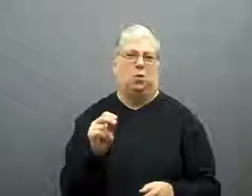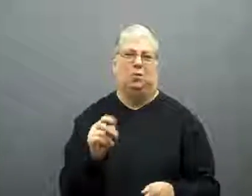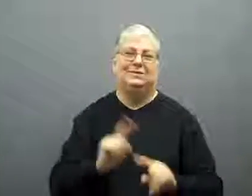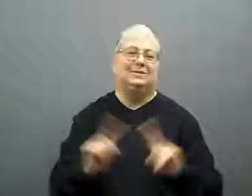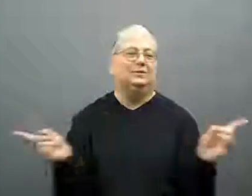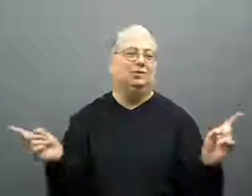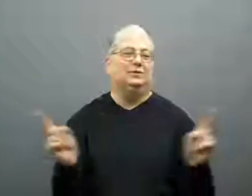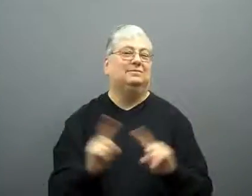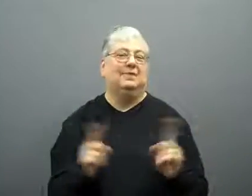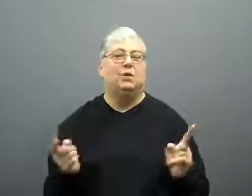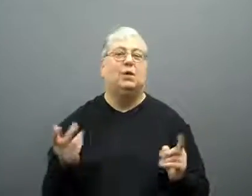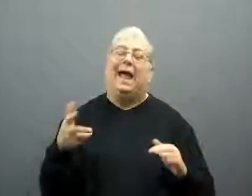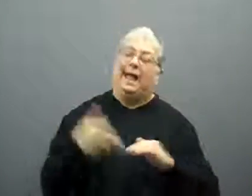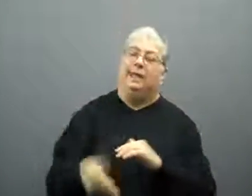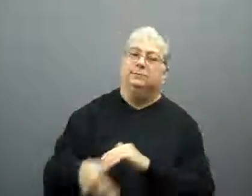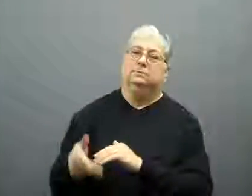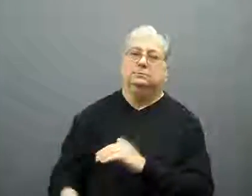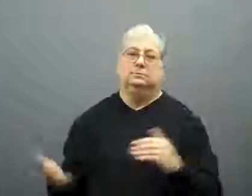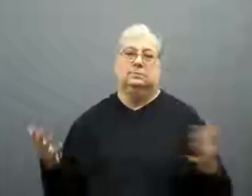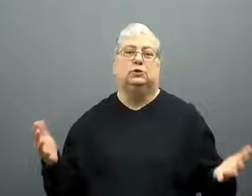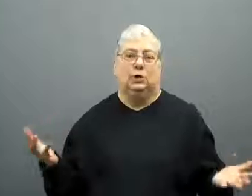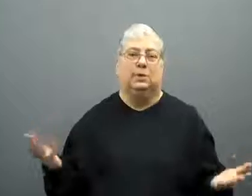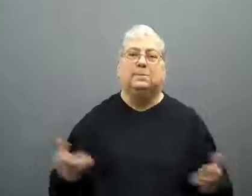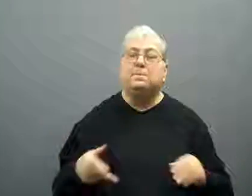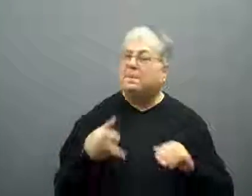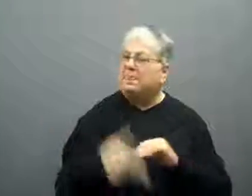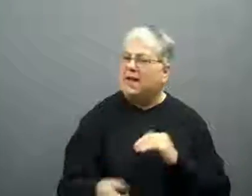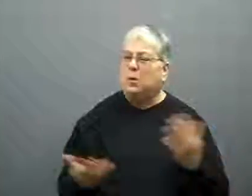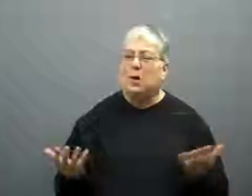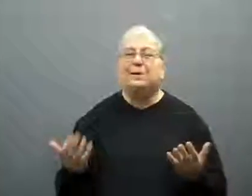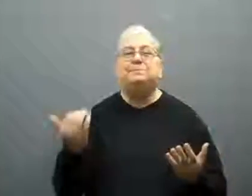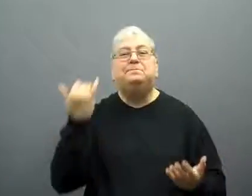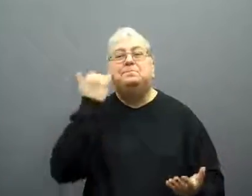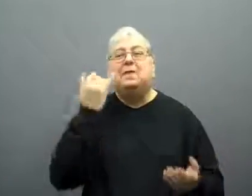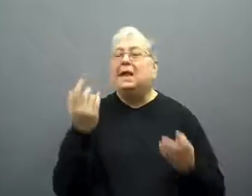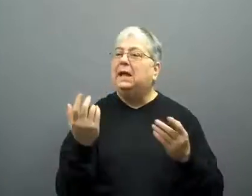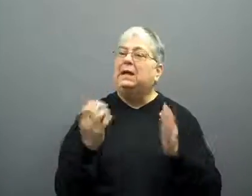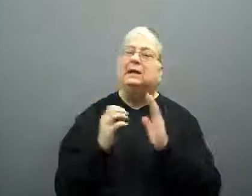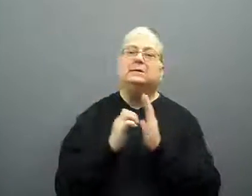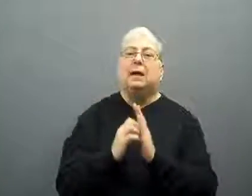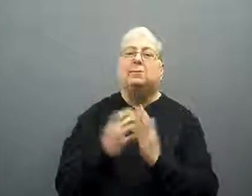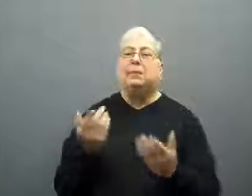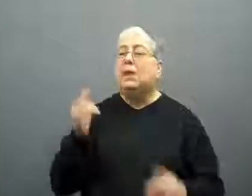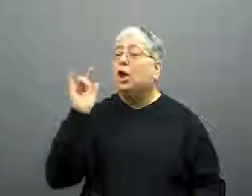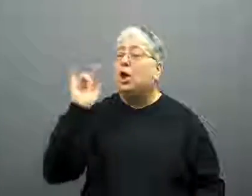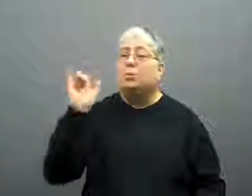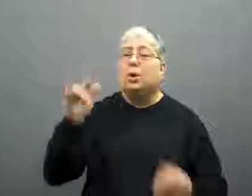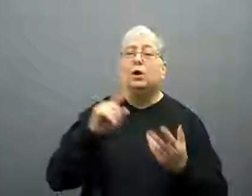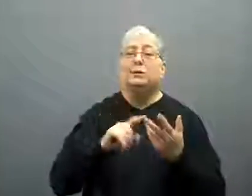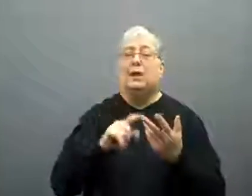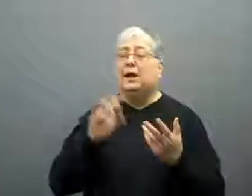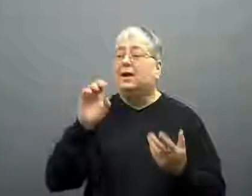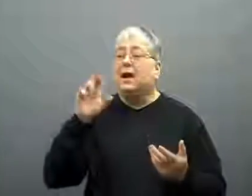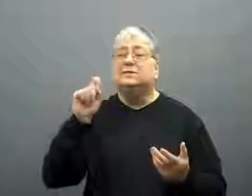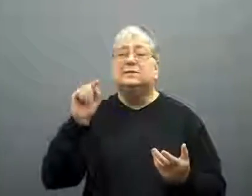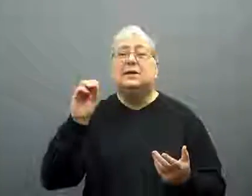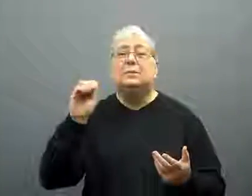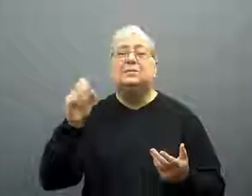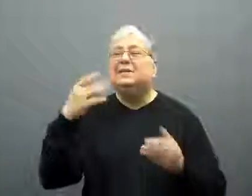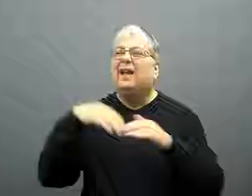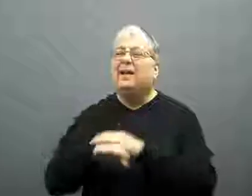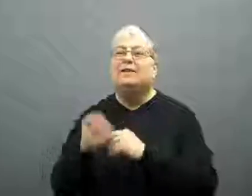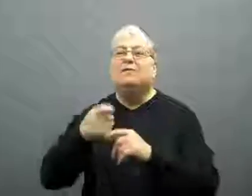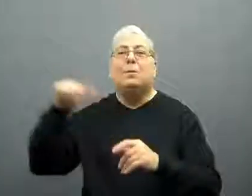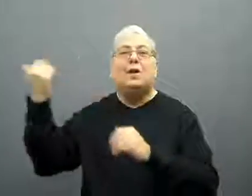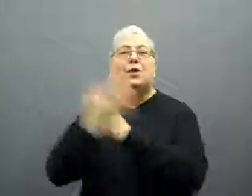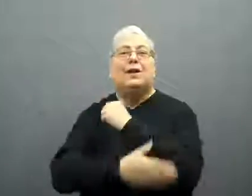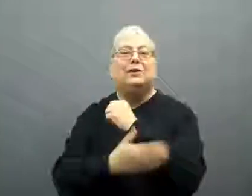This is different. It's just cuts.